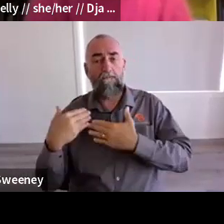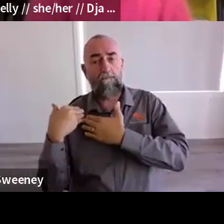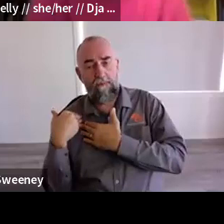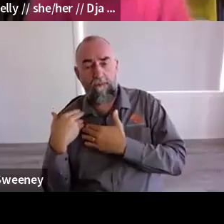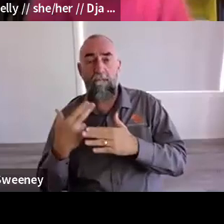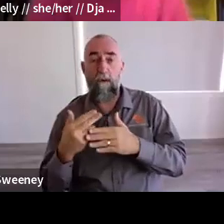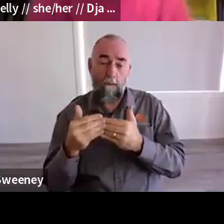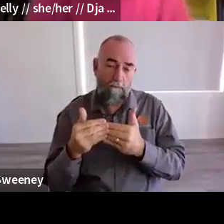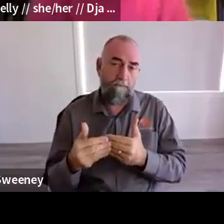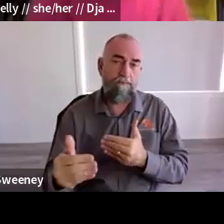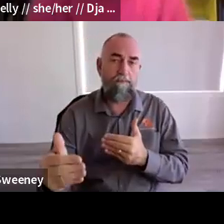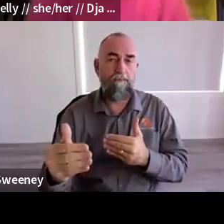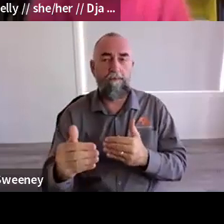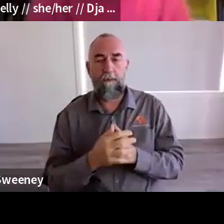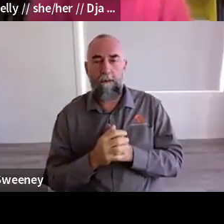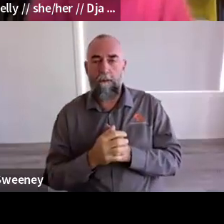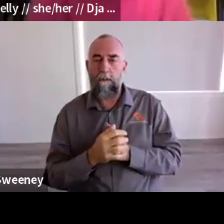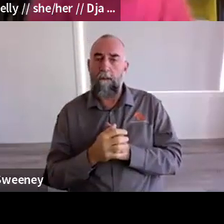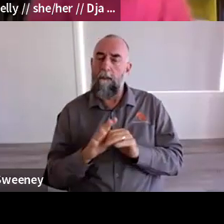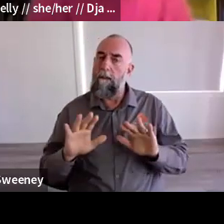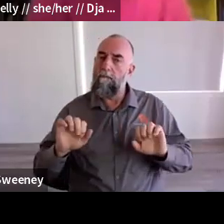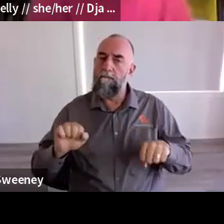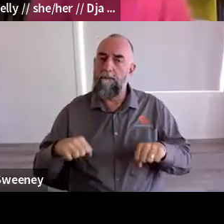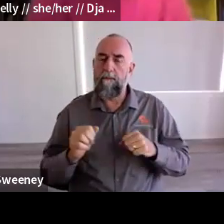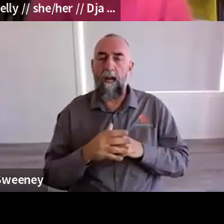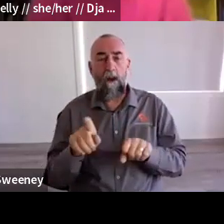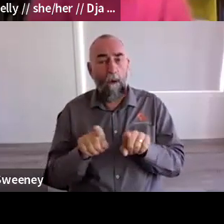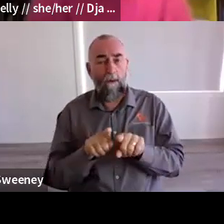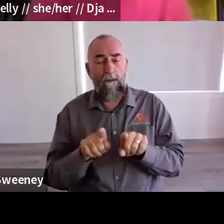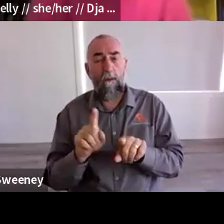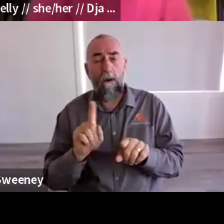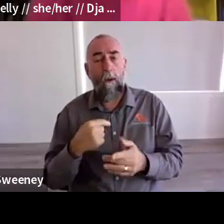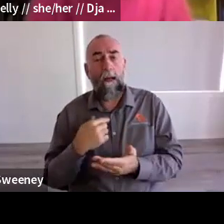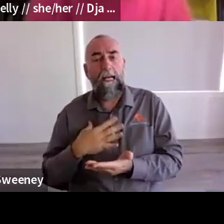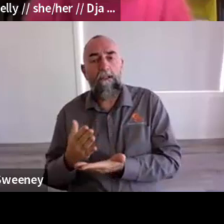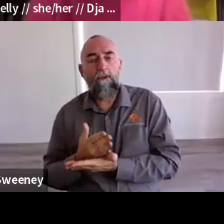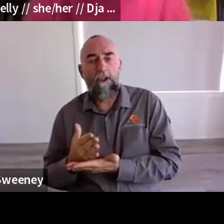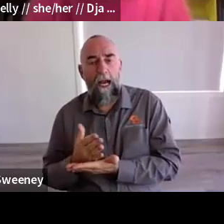about having these conversations and taking leadership and responsibility